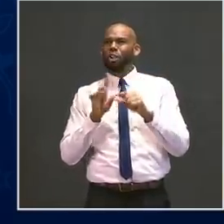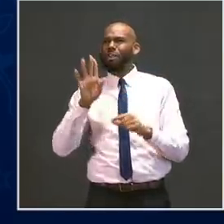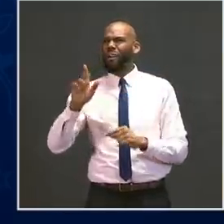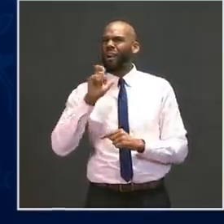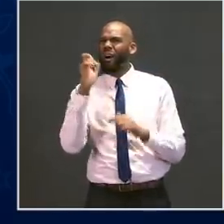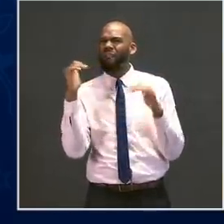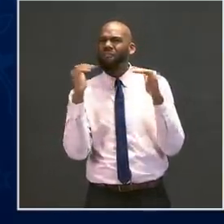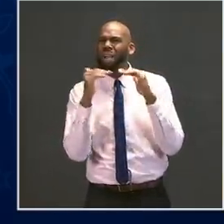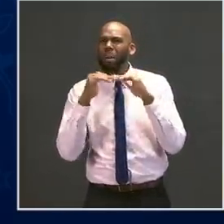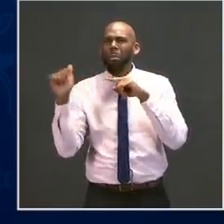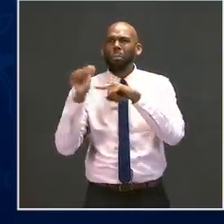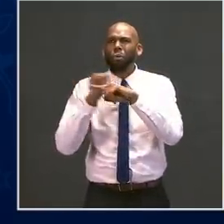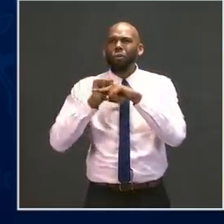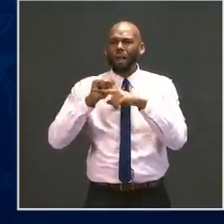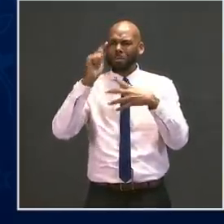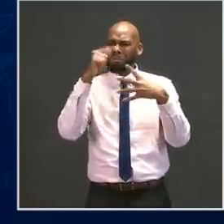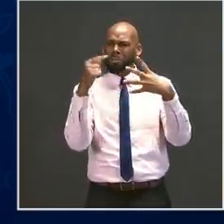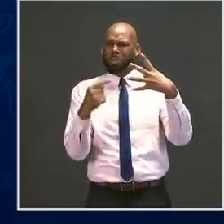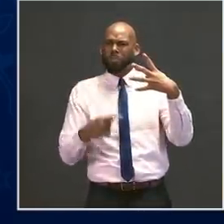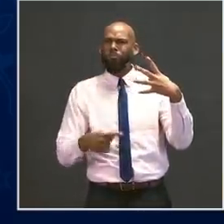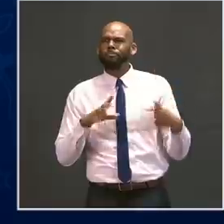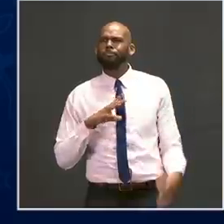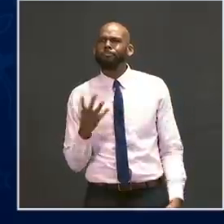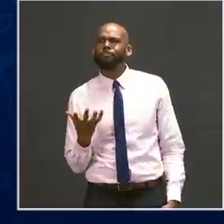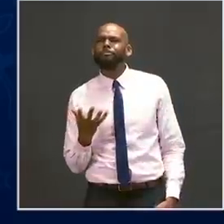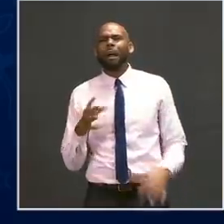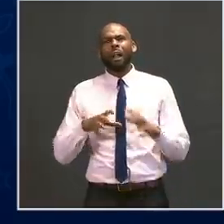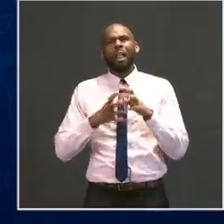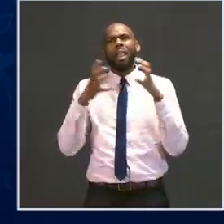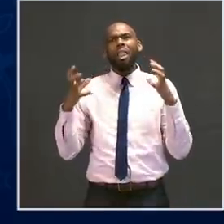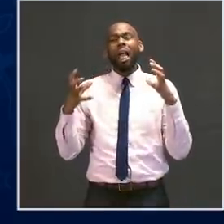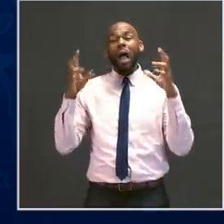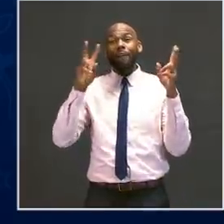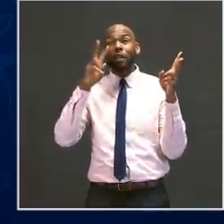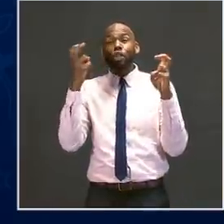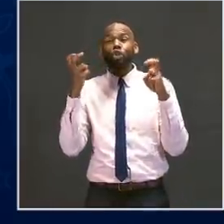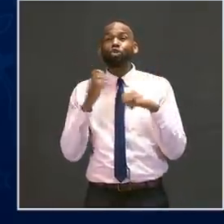That obviously covers a range of concern -- a range of issues: the crackdown in Hong Kong,